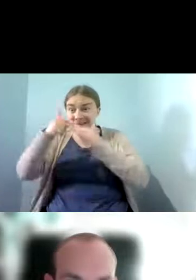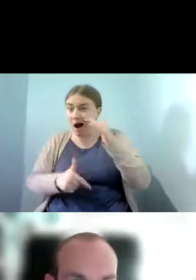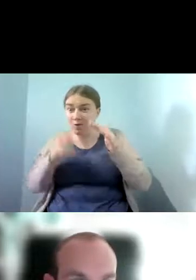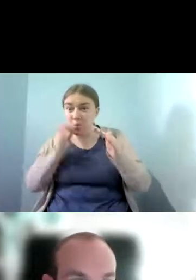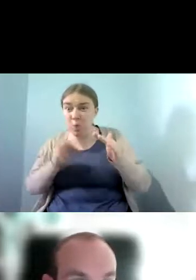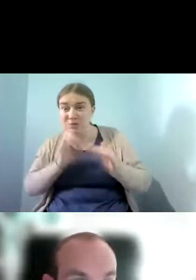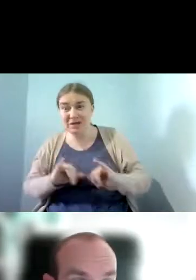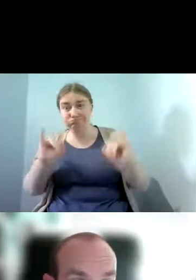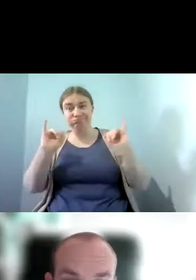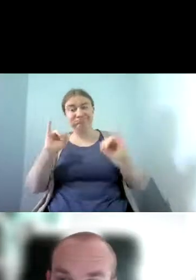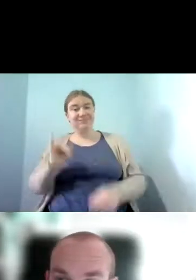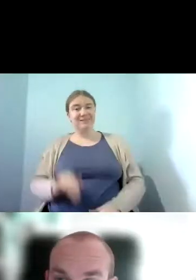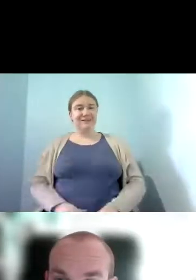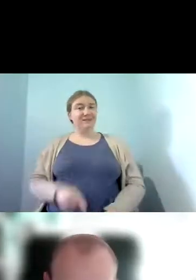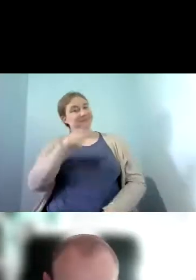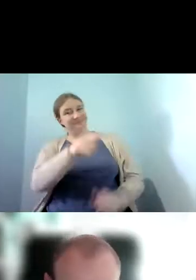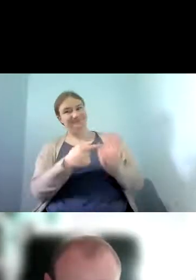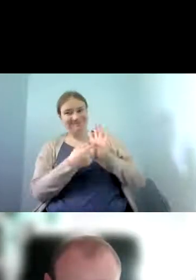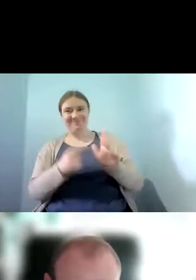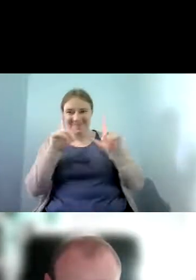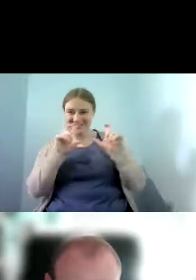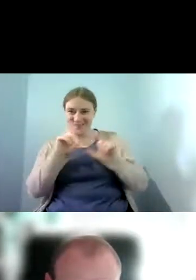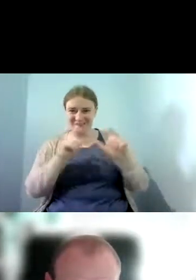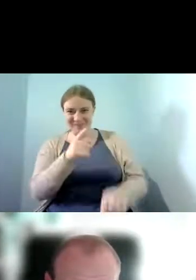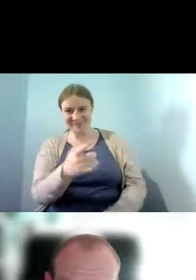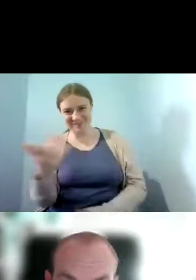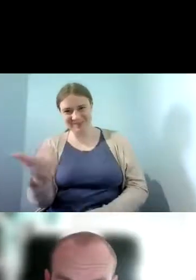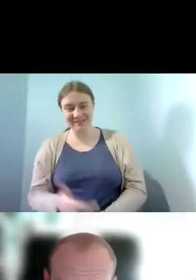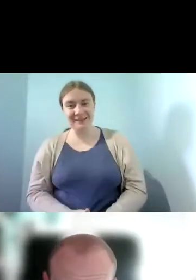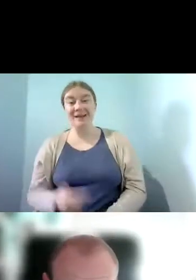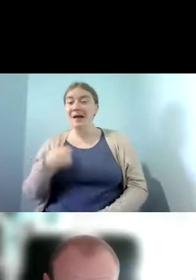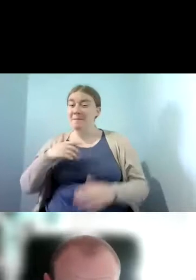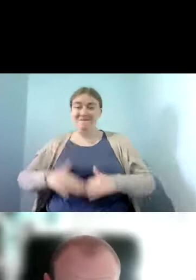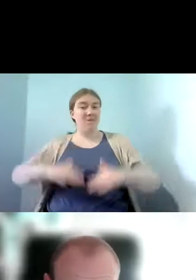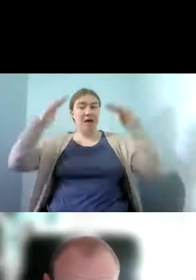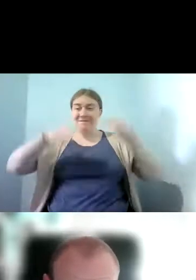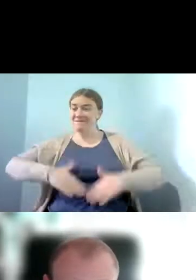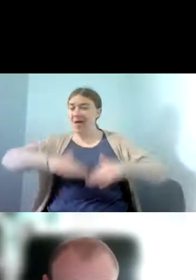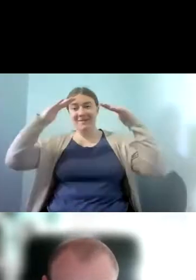and here's a few um photos showing that we were flooded out numerous times um